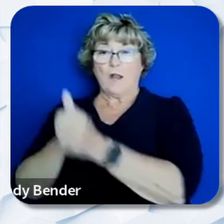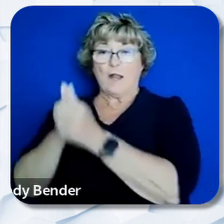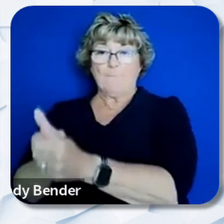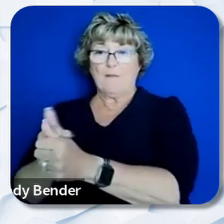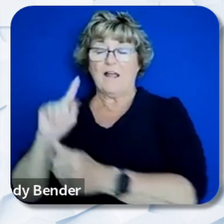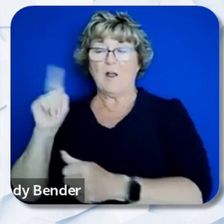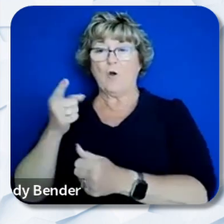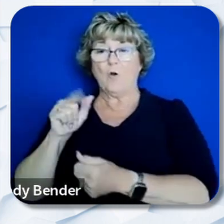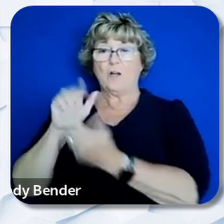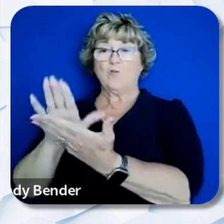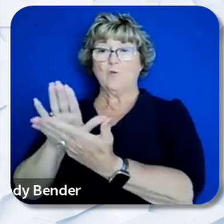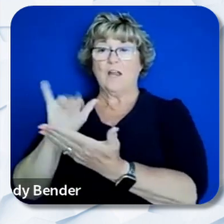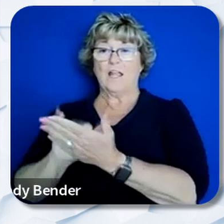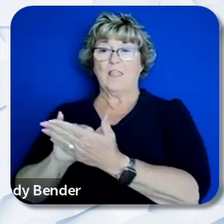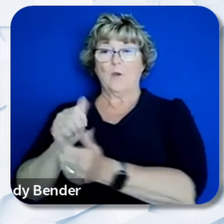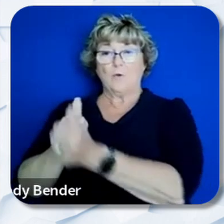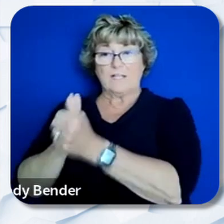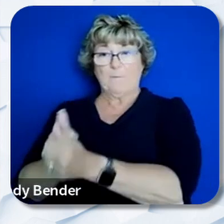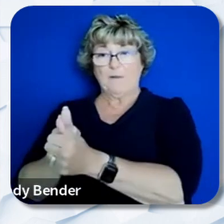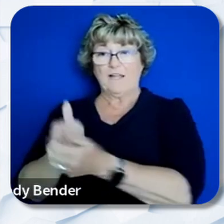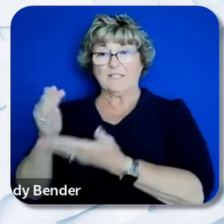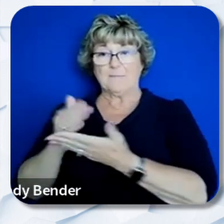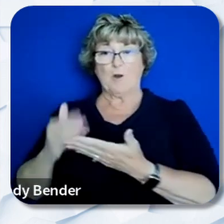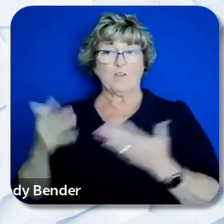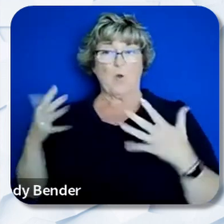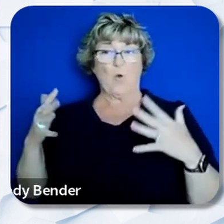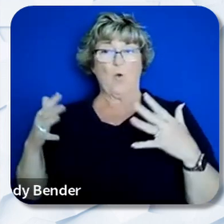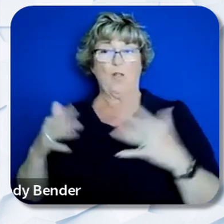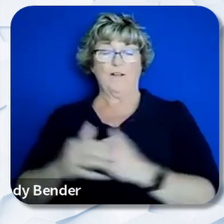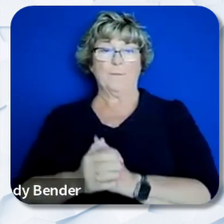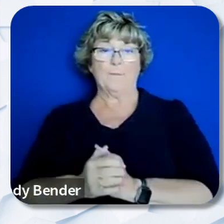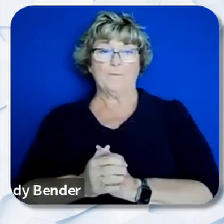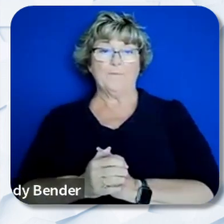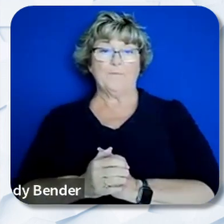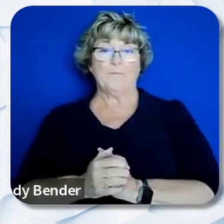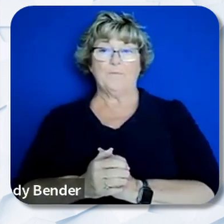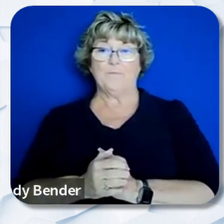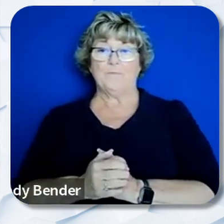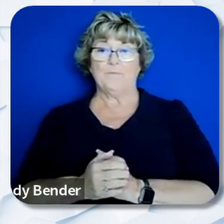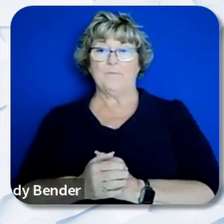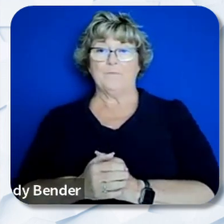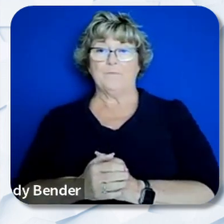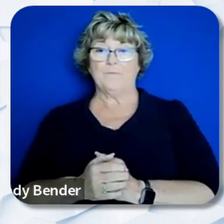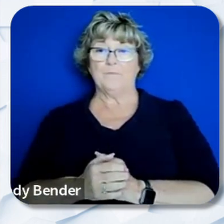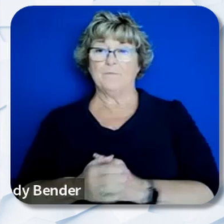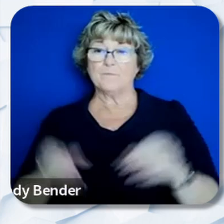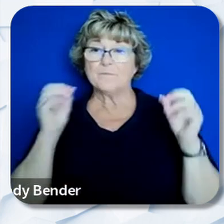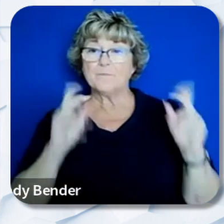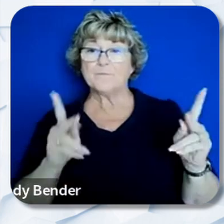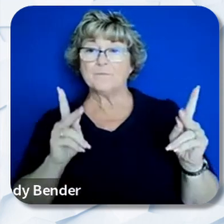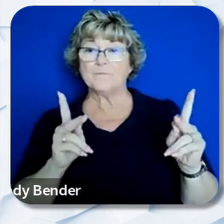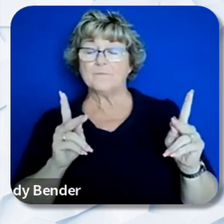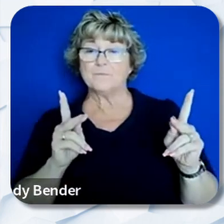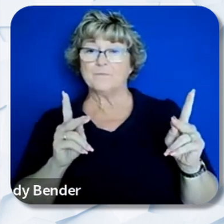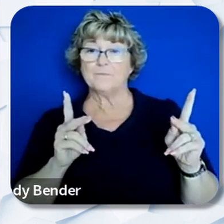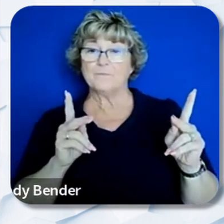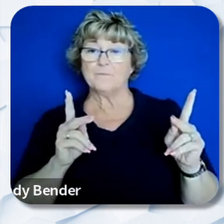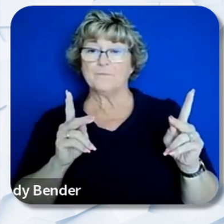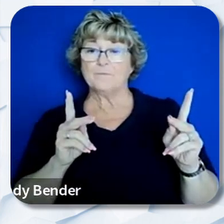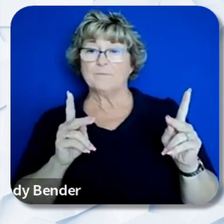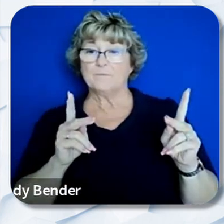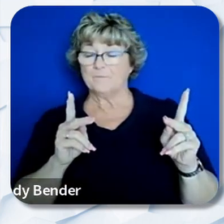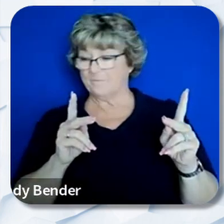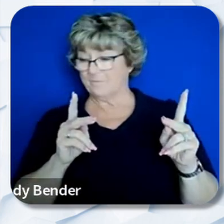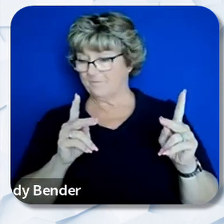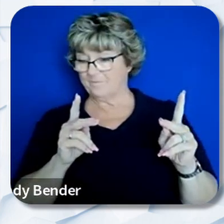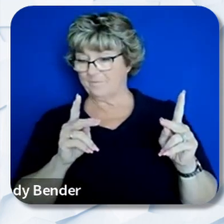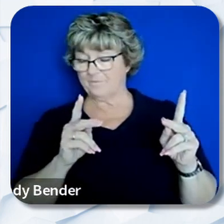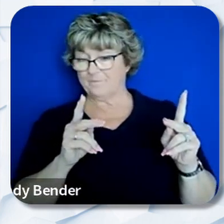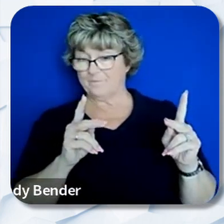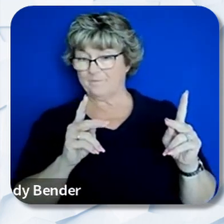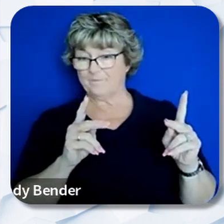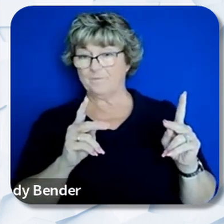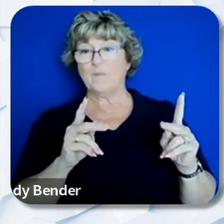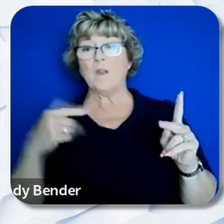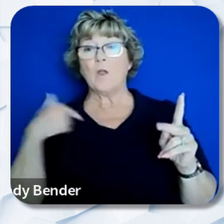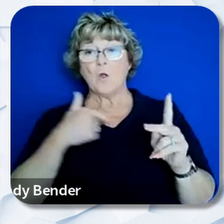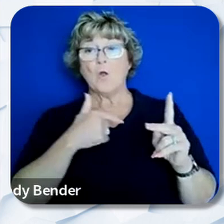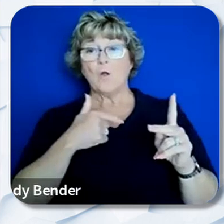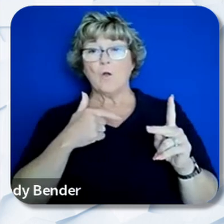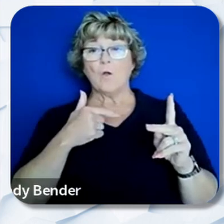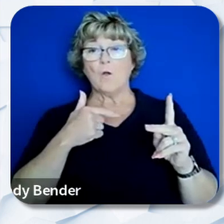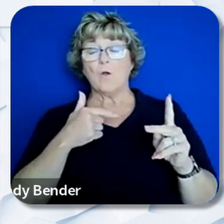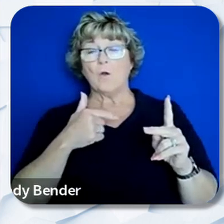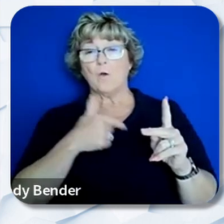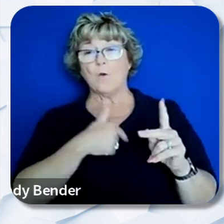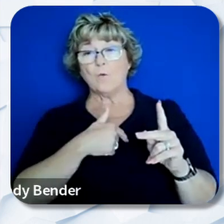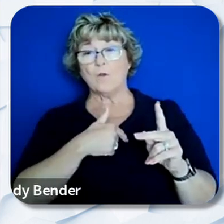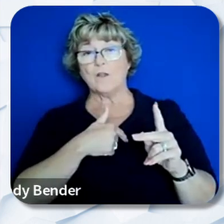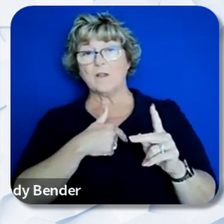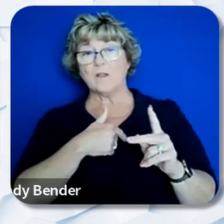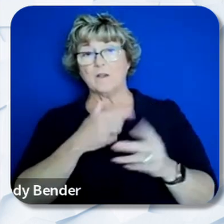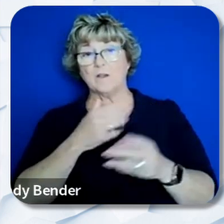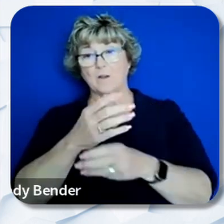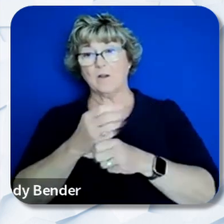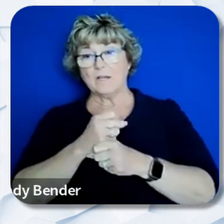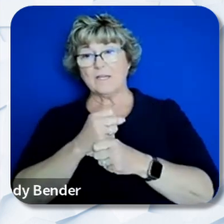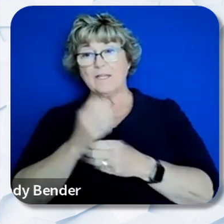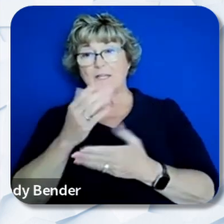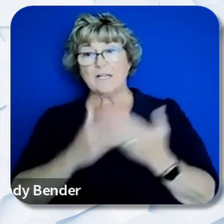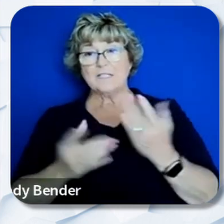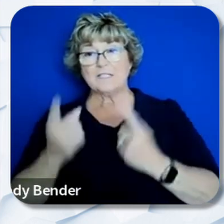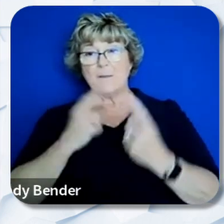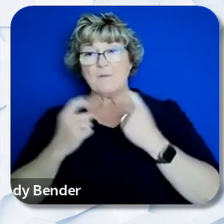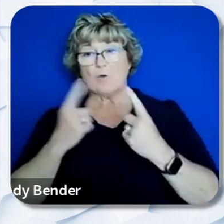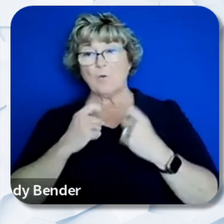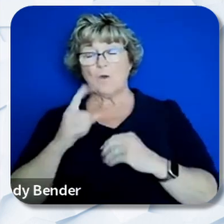be addressing those compliance elements. Okay. We are getting some questions about the timeline